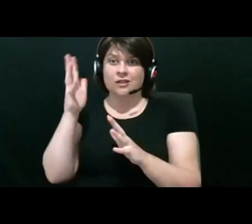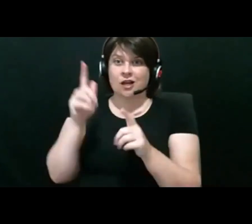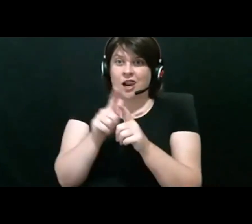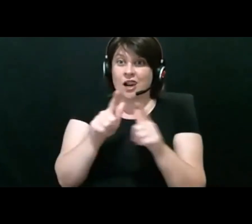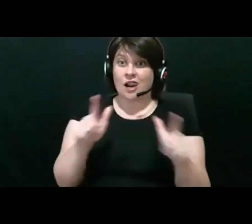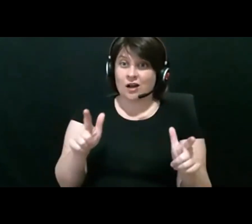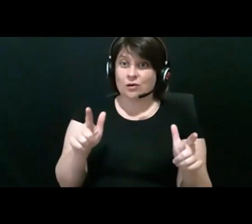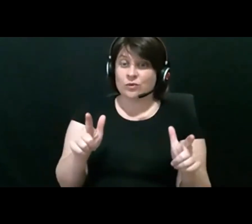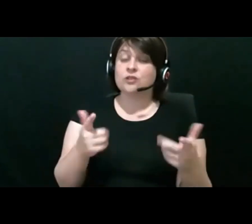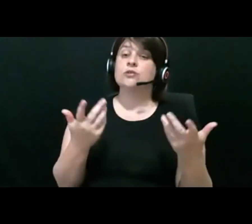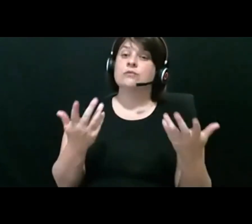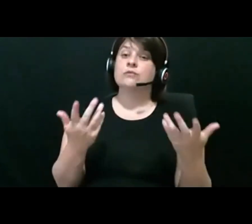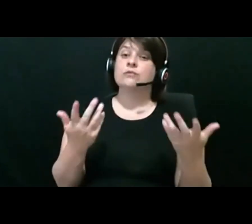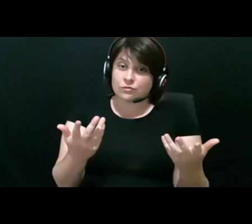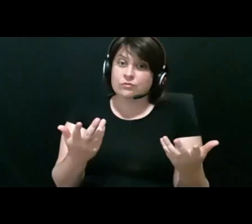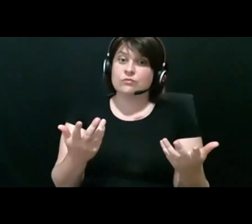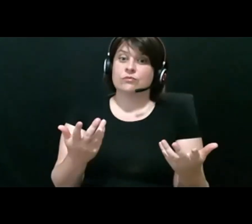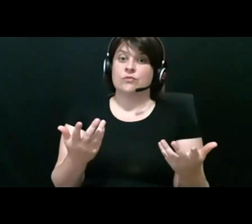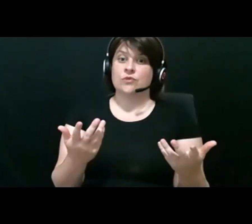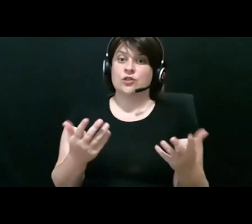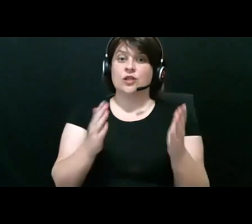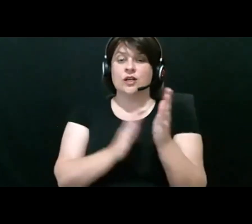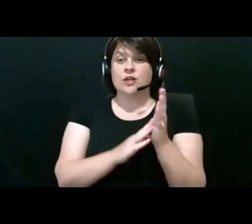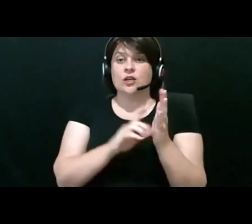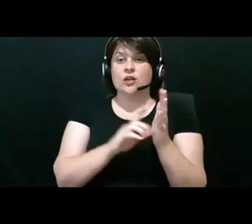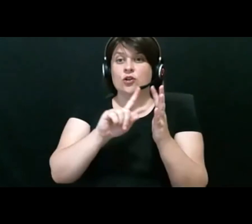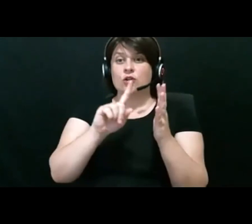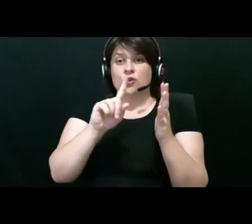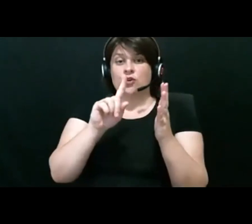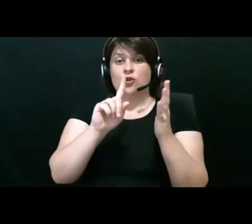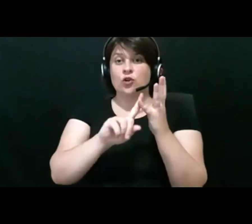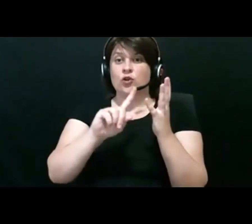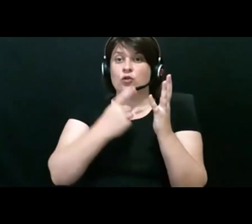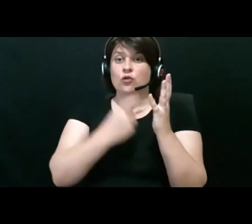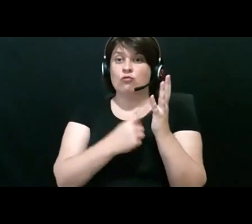with progressive neuropathy causing loss of touch sensitivity.